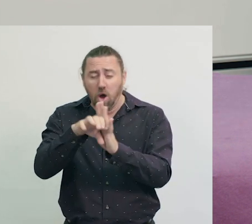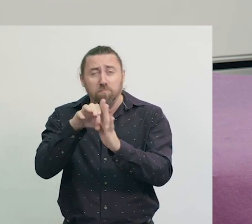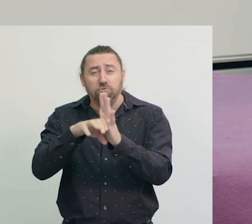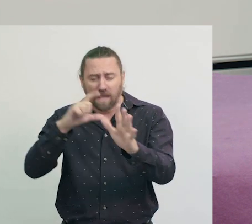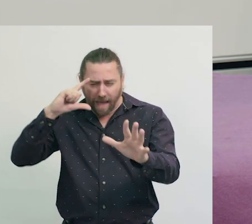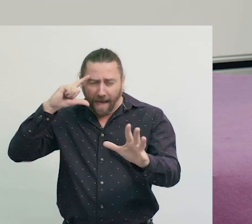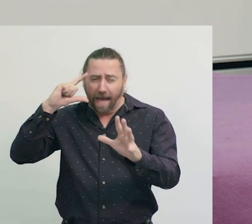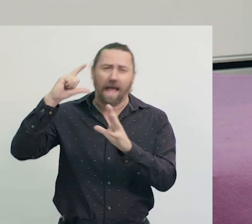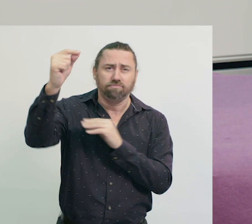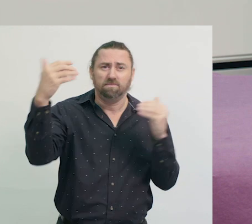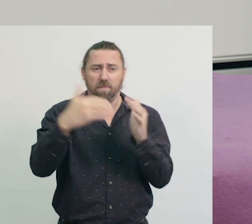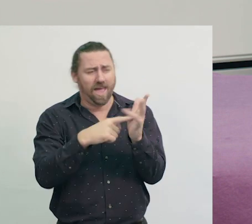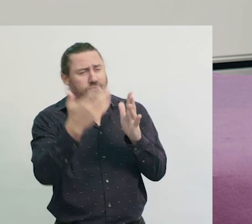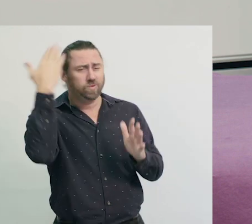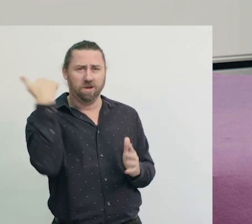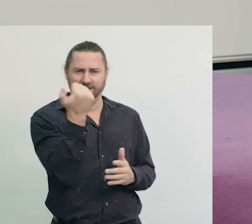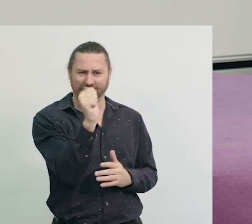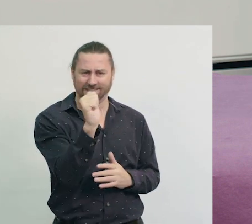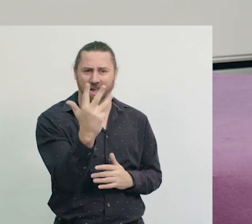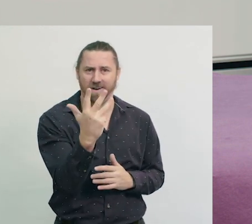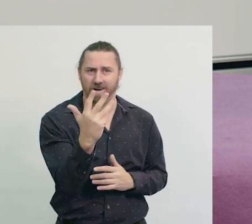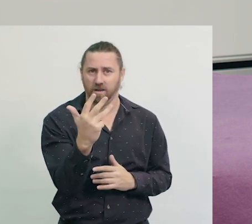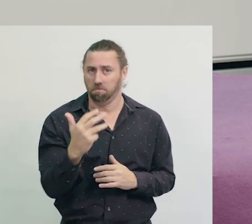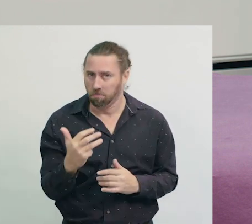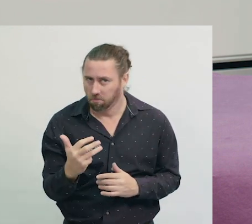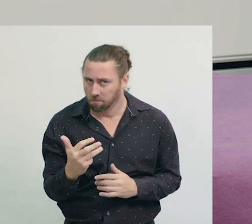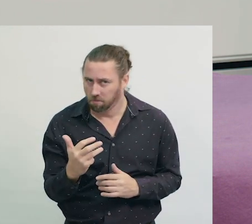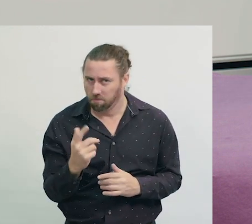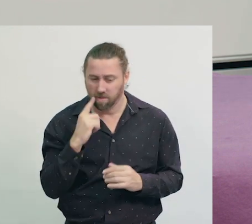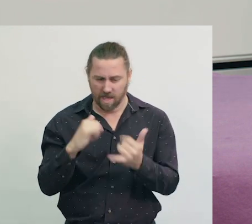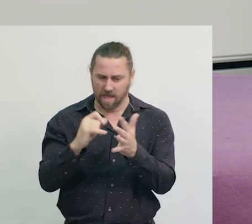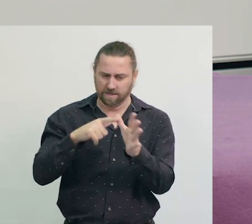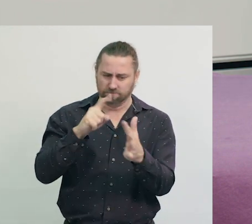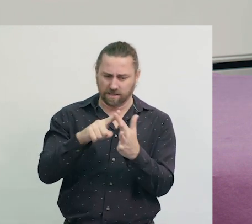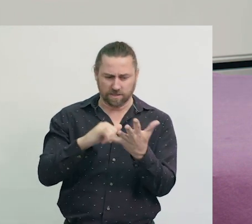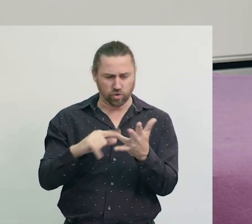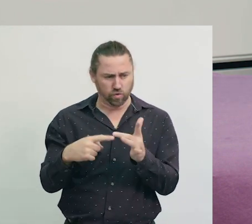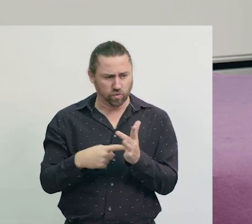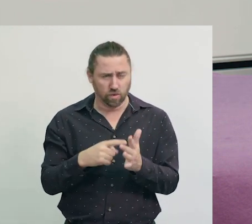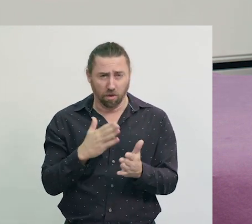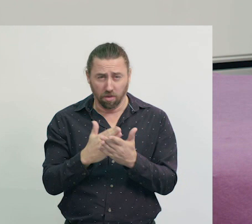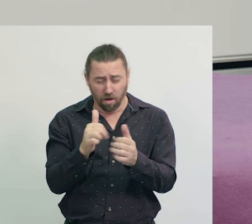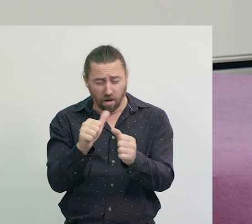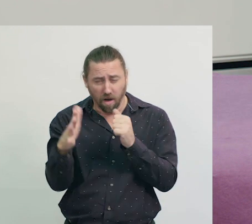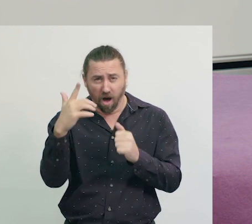than scientists even had access to, in 1969. And that makes the design of the spacesuit incredible,